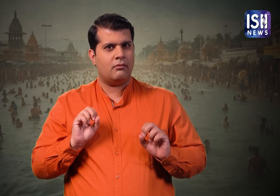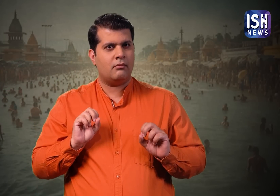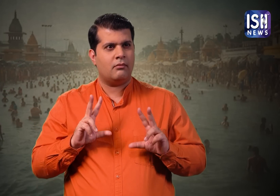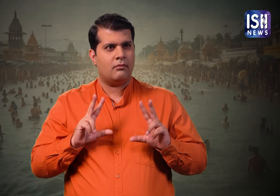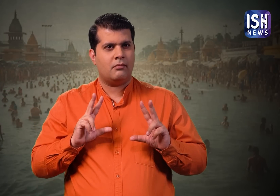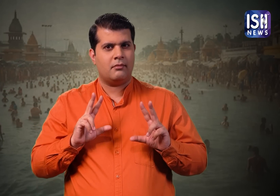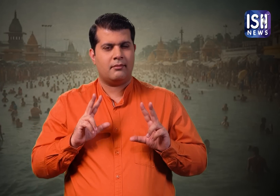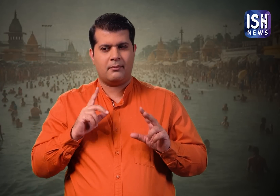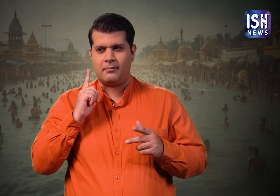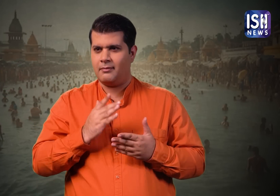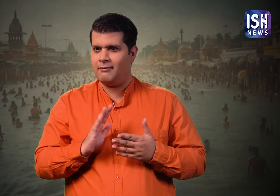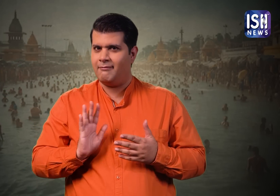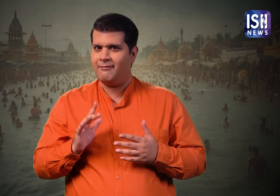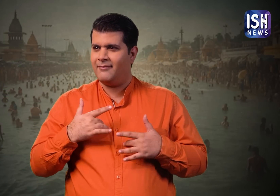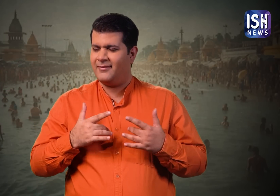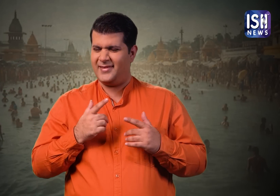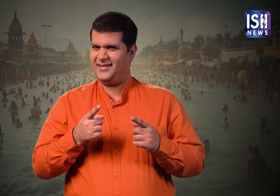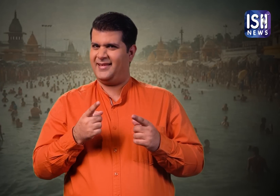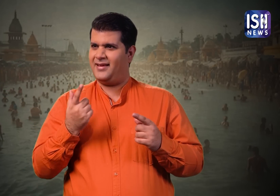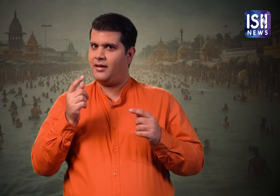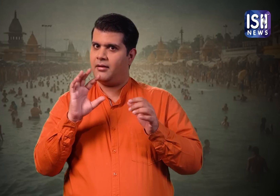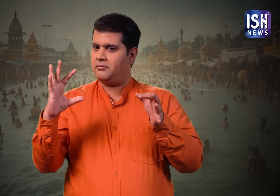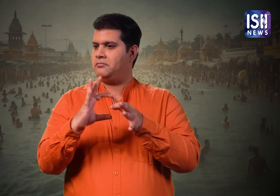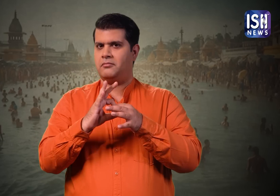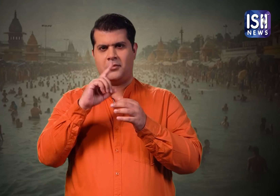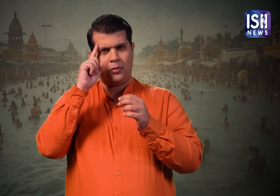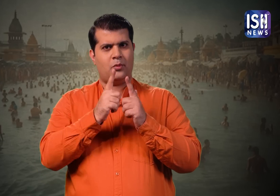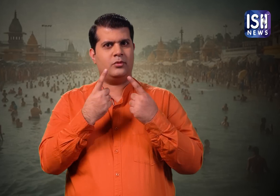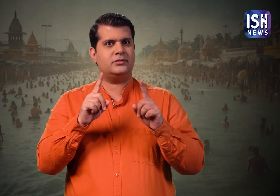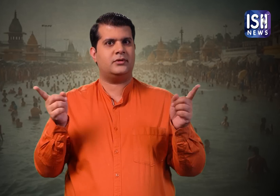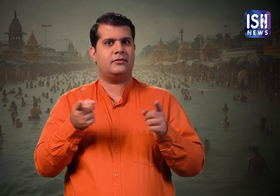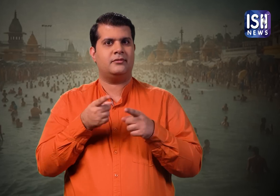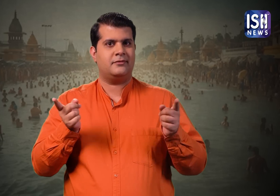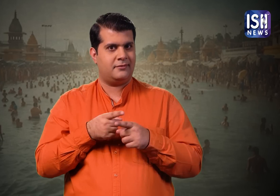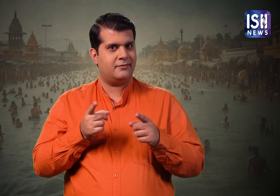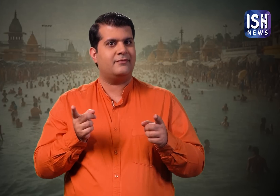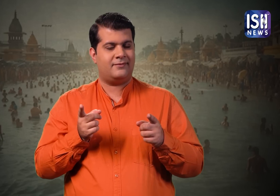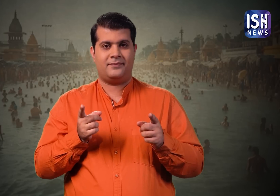Surprising! This theory is so interesting.